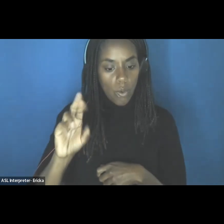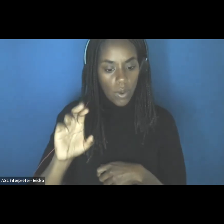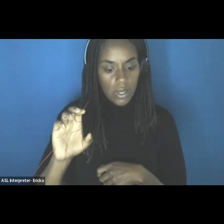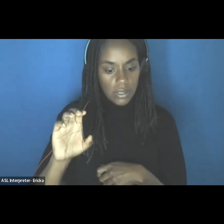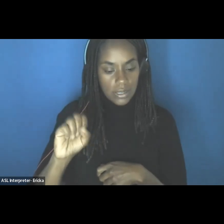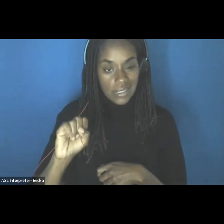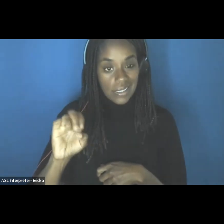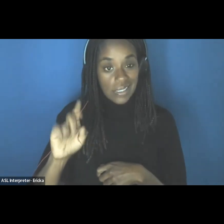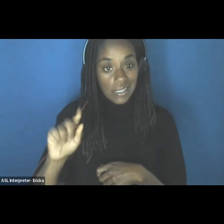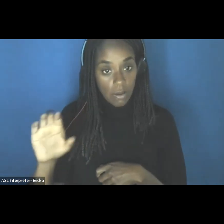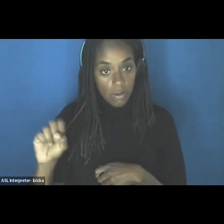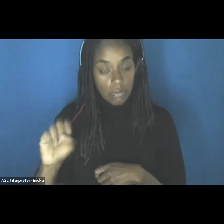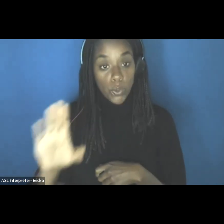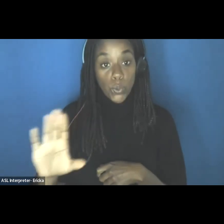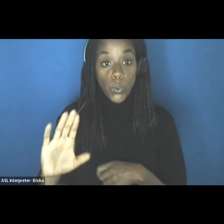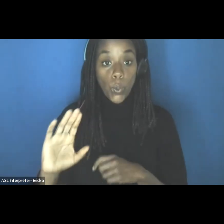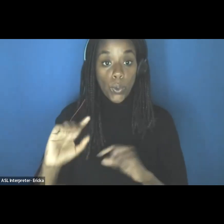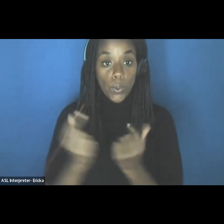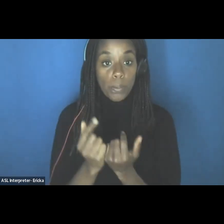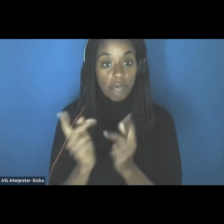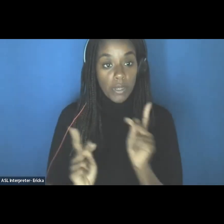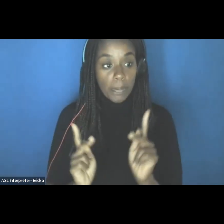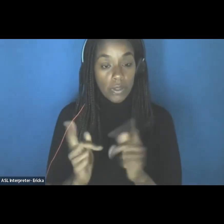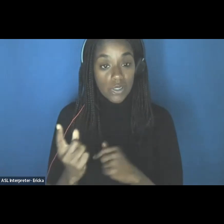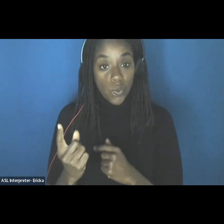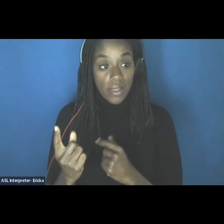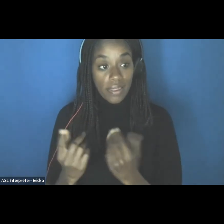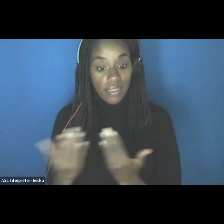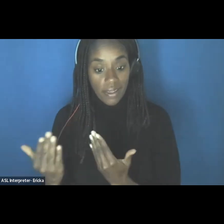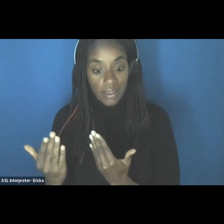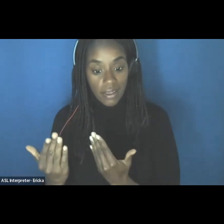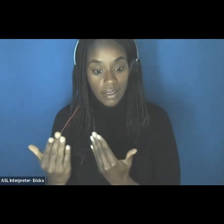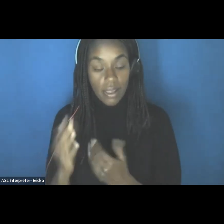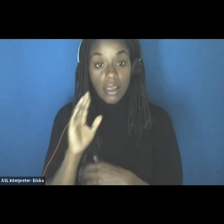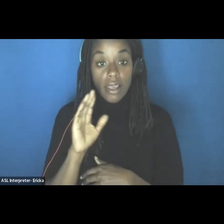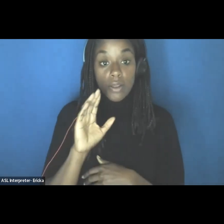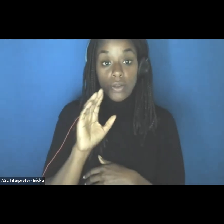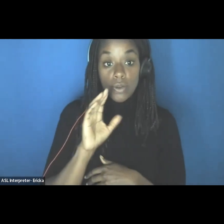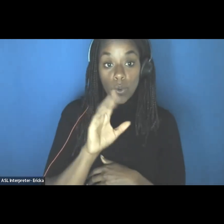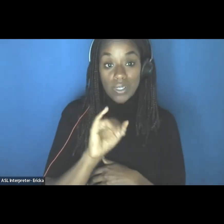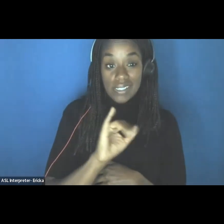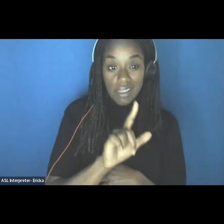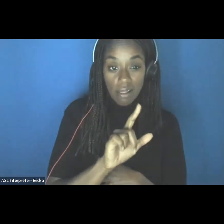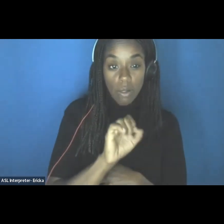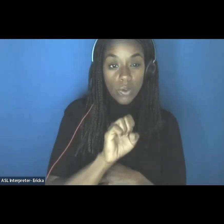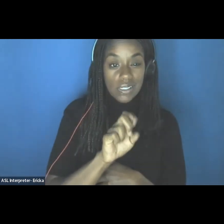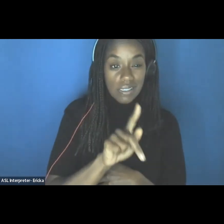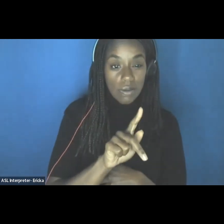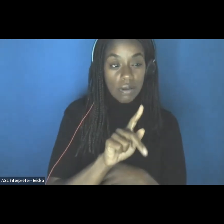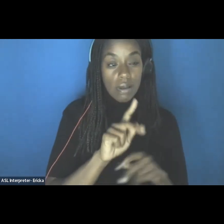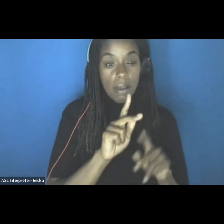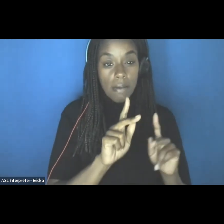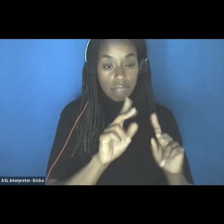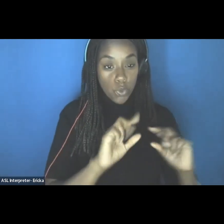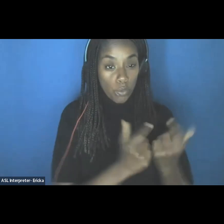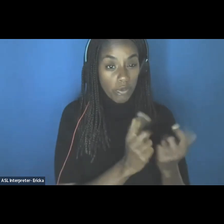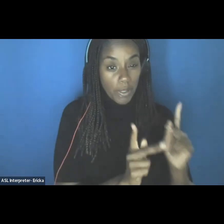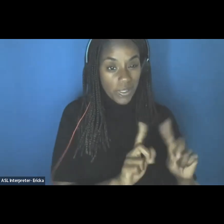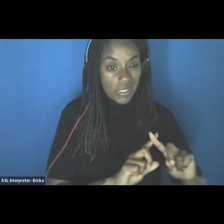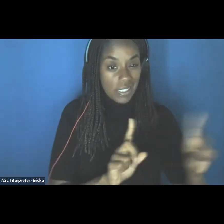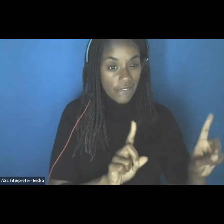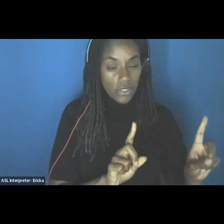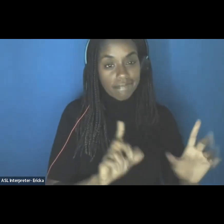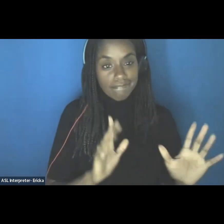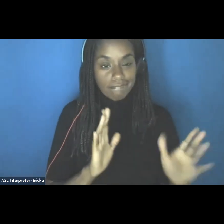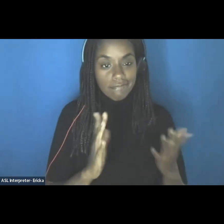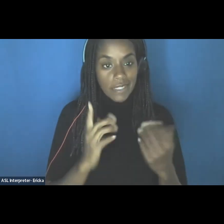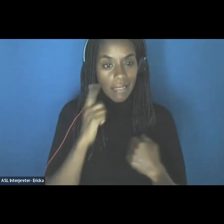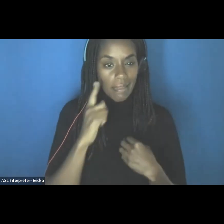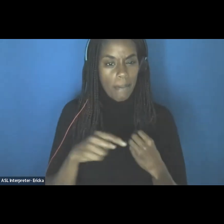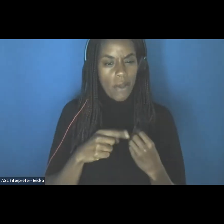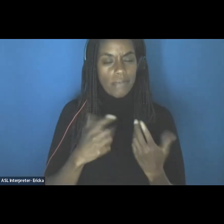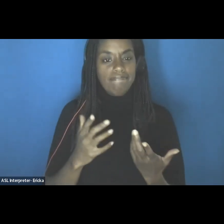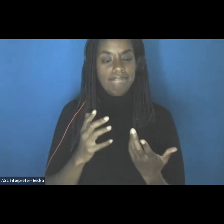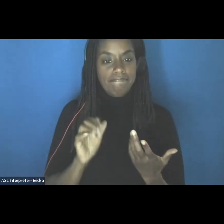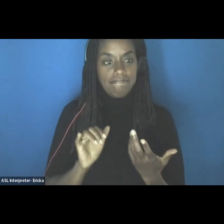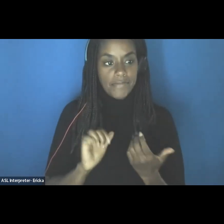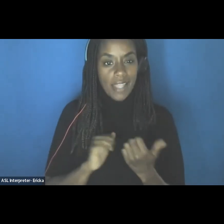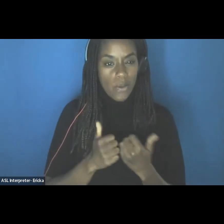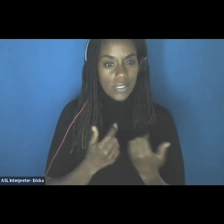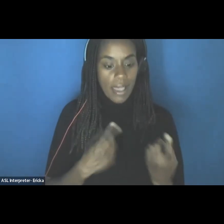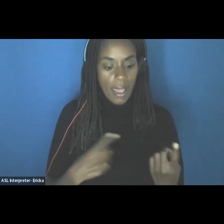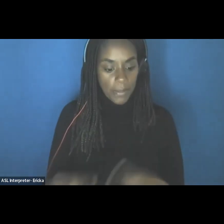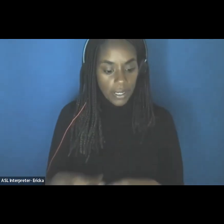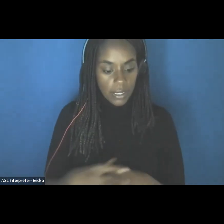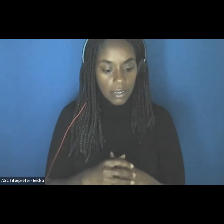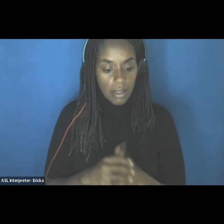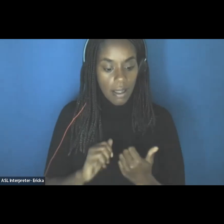So some of the things you might want to consider, especially in the reference to CILS and SILCS.